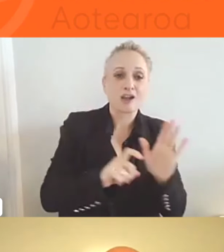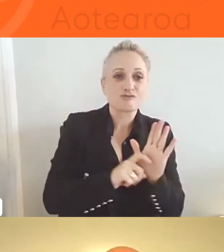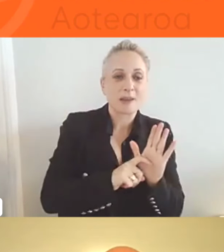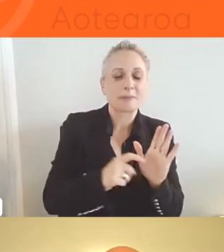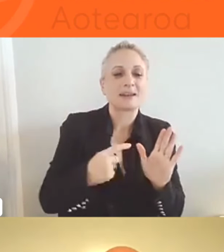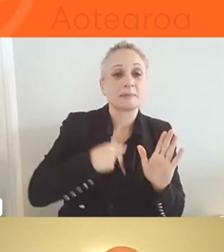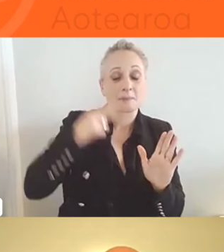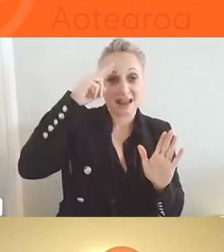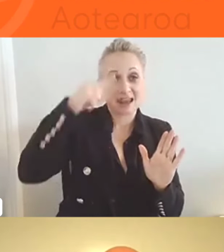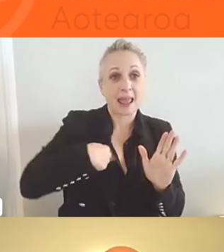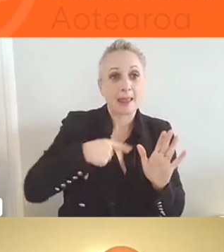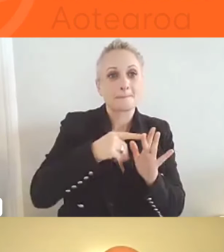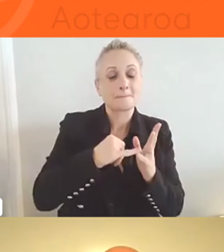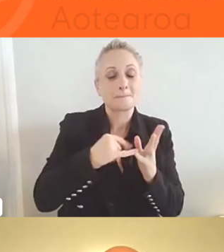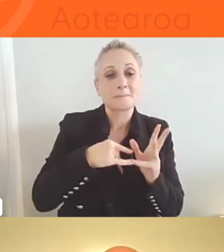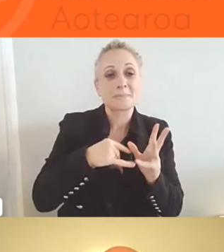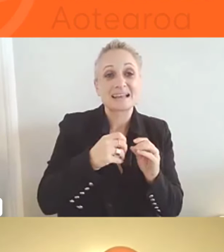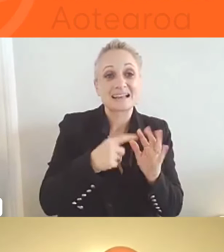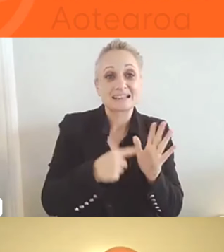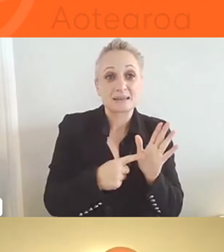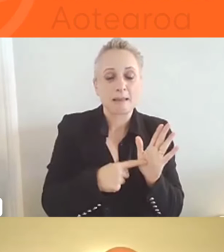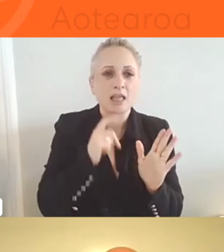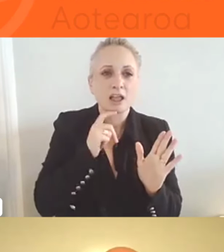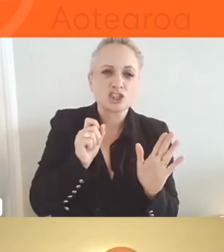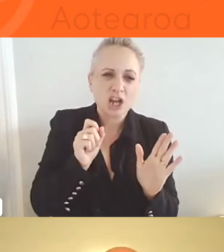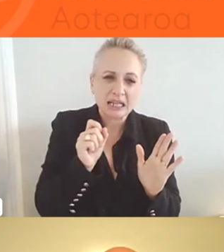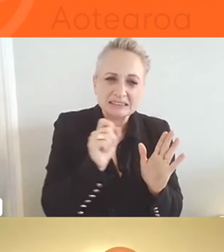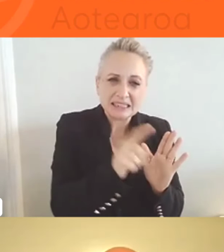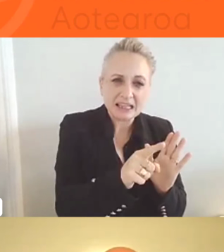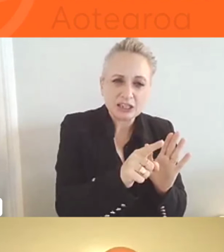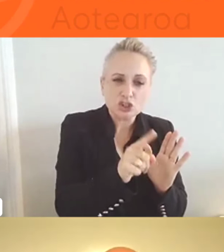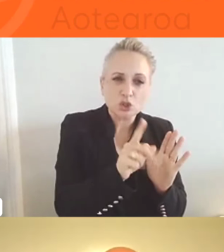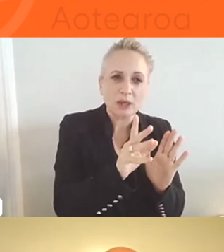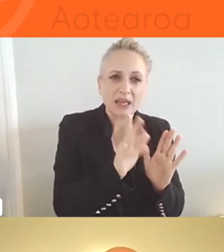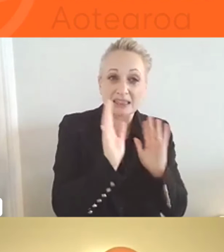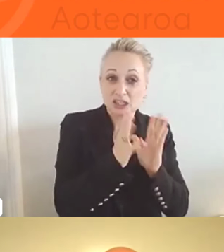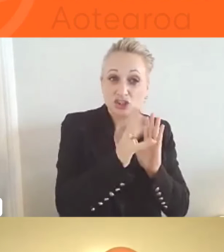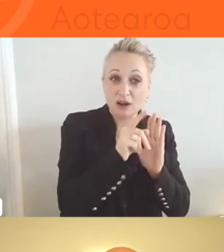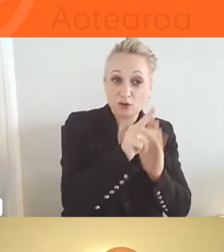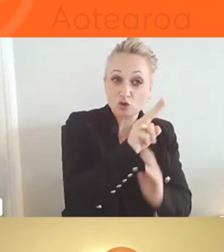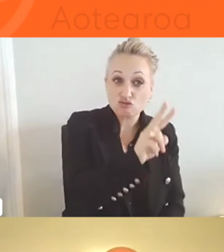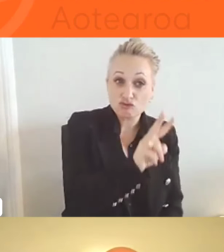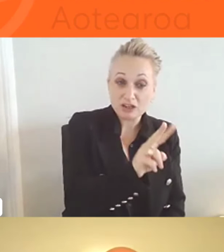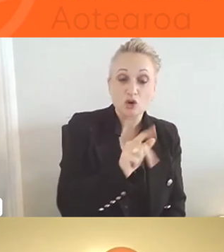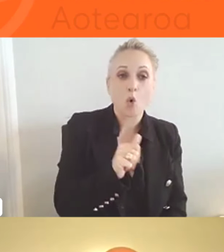you like me to send that to you in the chat for you to read out, or would you prefer me to read them out? Which would be easiest